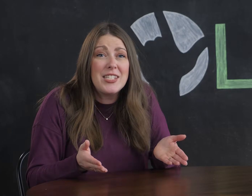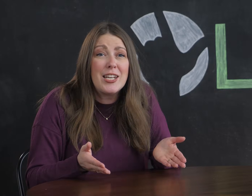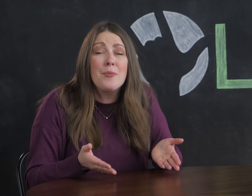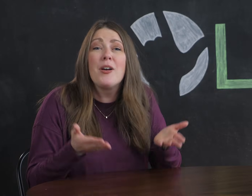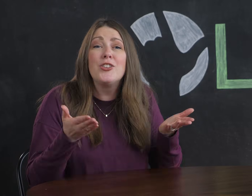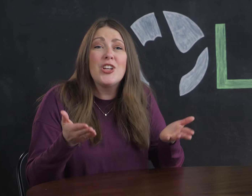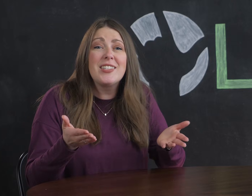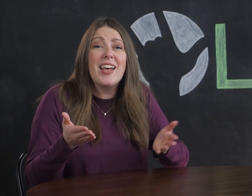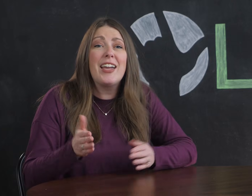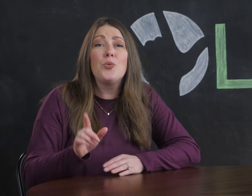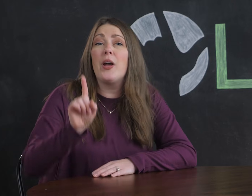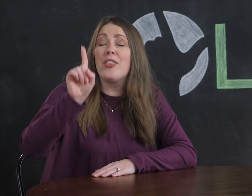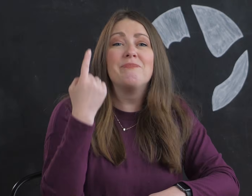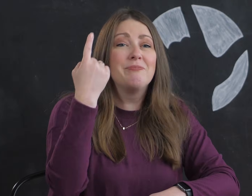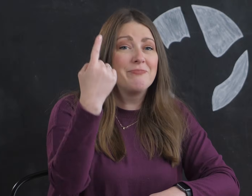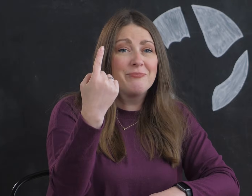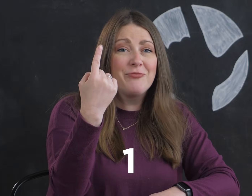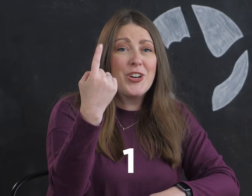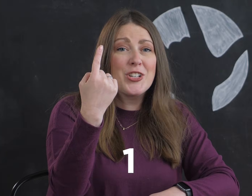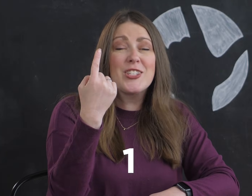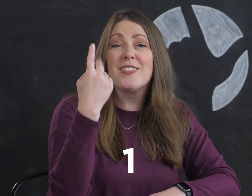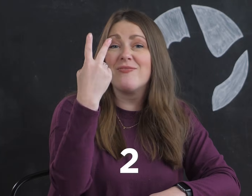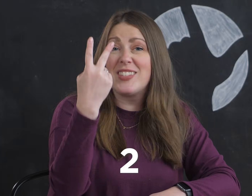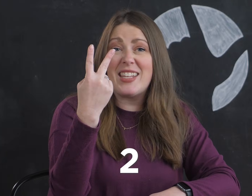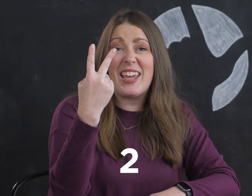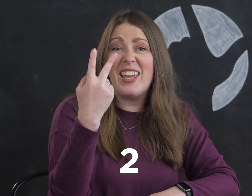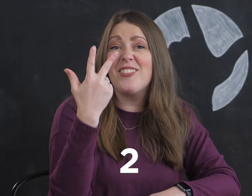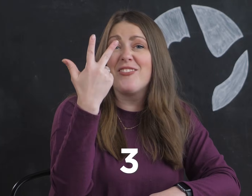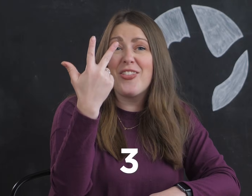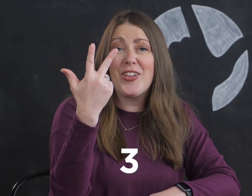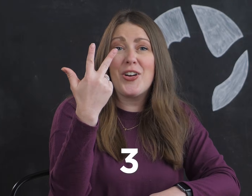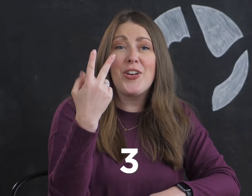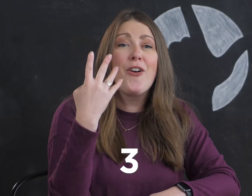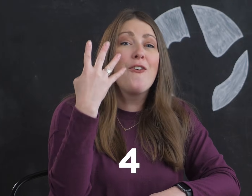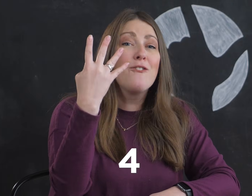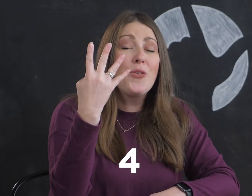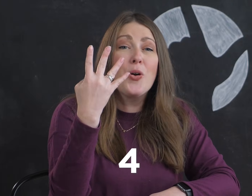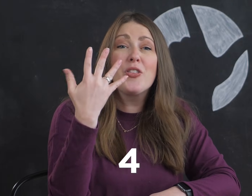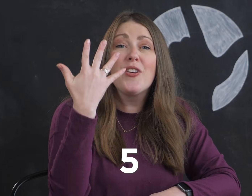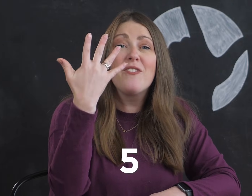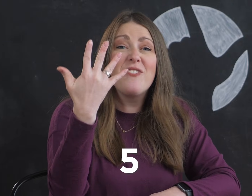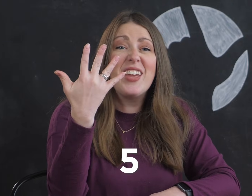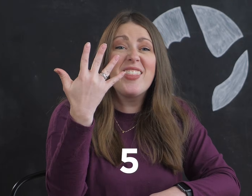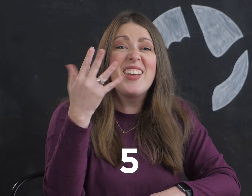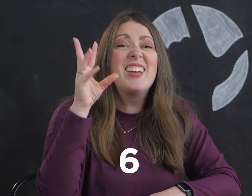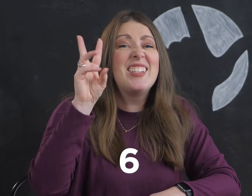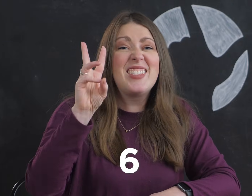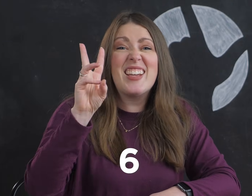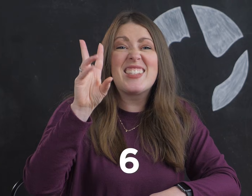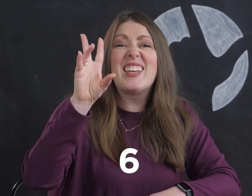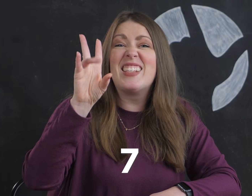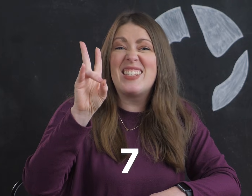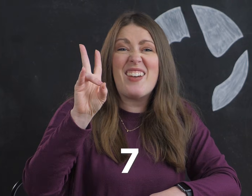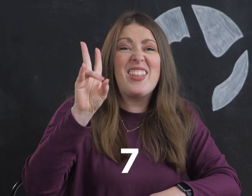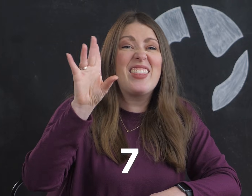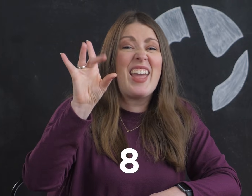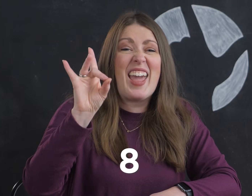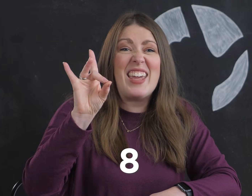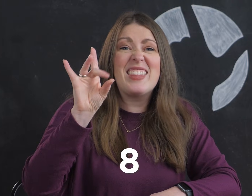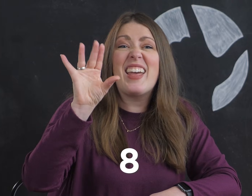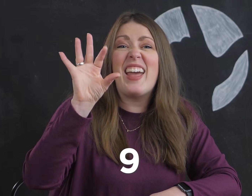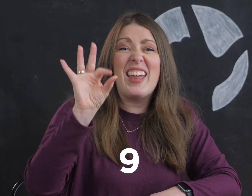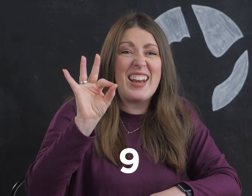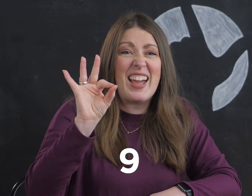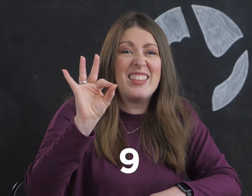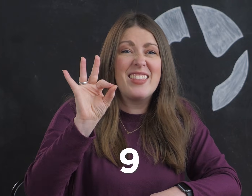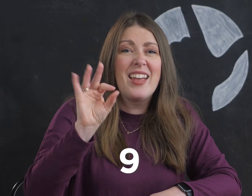seen him just signed with first, second, third, fourth, fifth, sixth, seventh, eighth, and ninth.